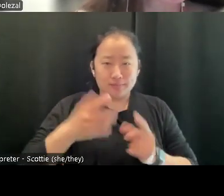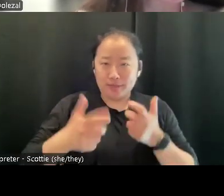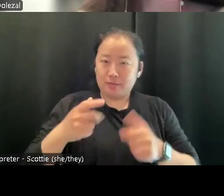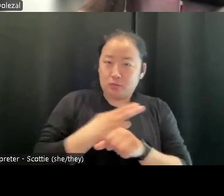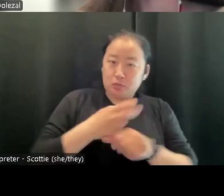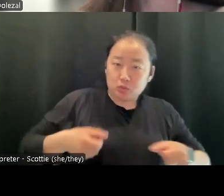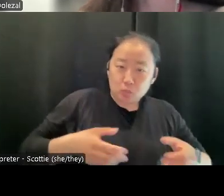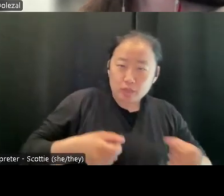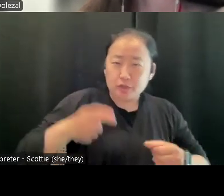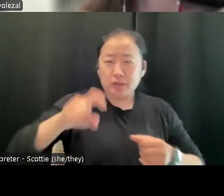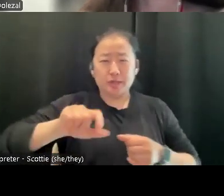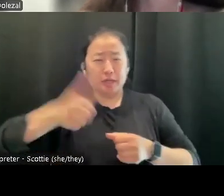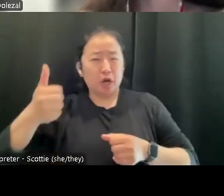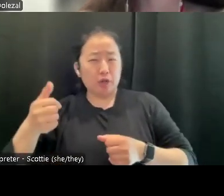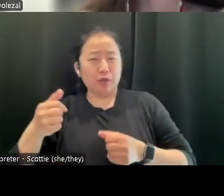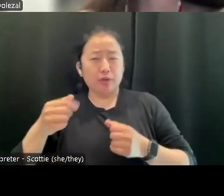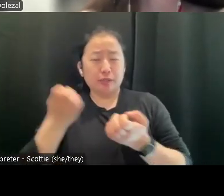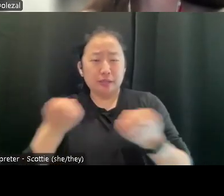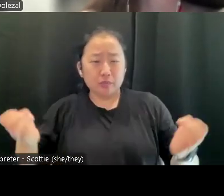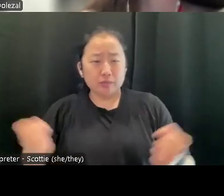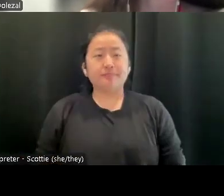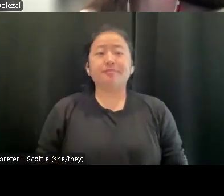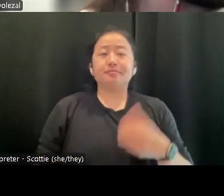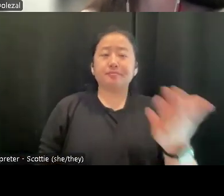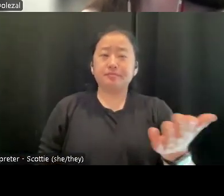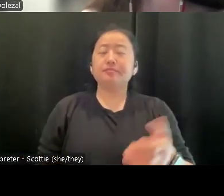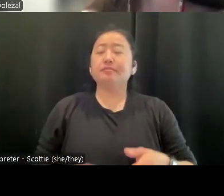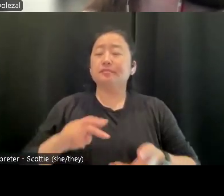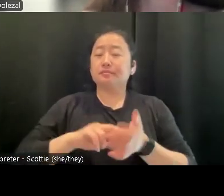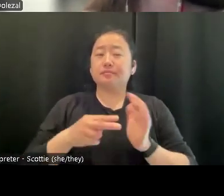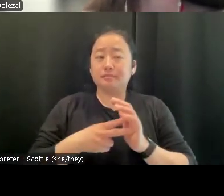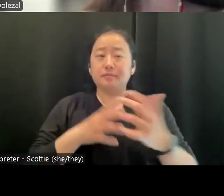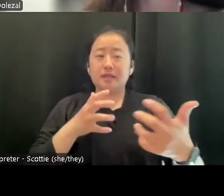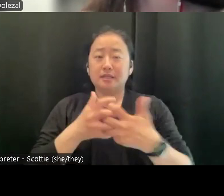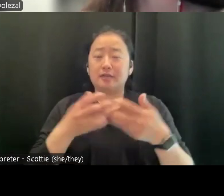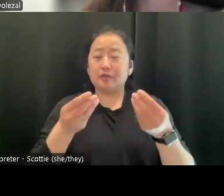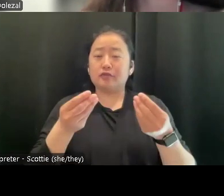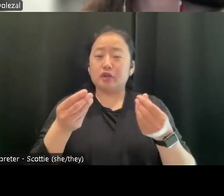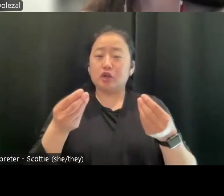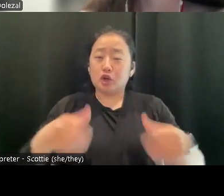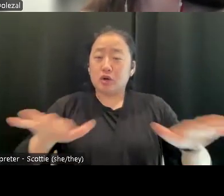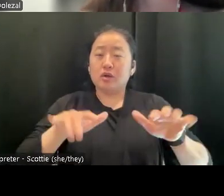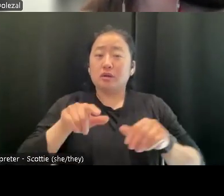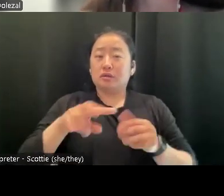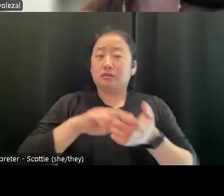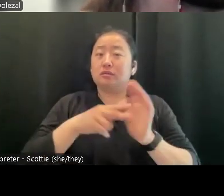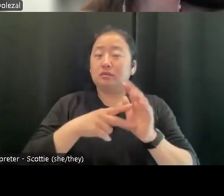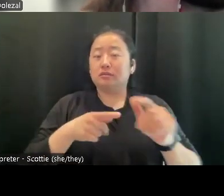Adaptive gardening refers to guarding practices customized to meet the needs of individuals with disabilities that can include the use of specialized tools,